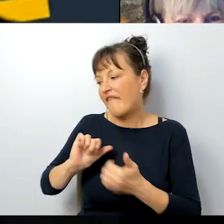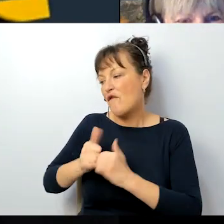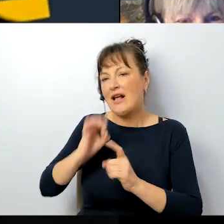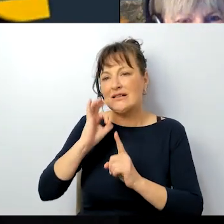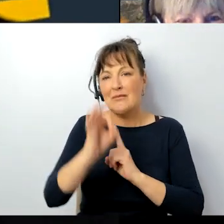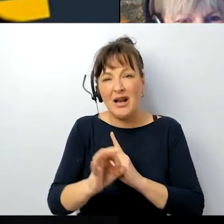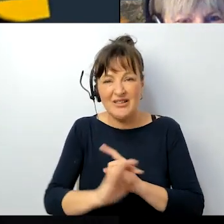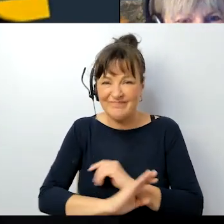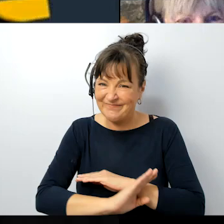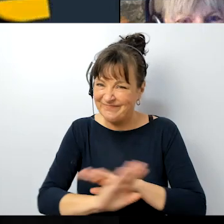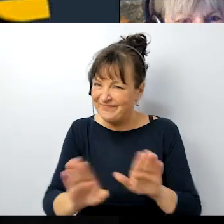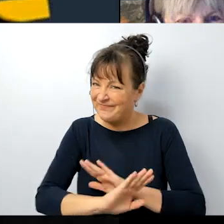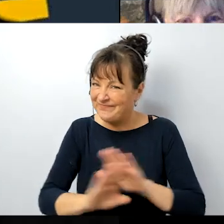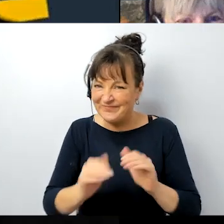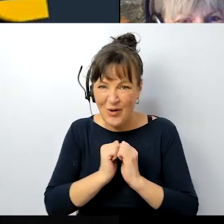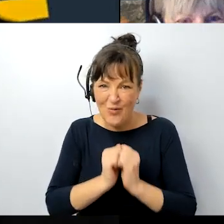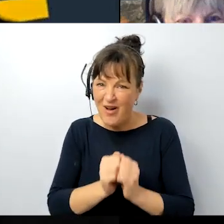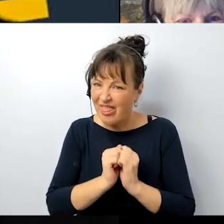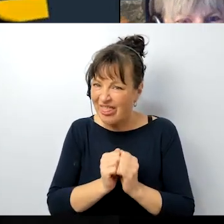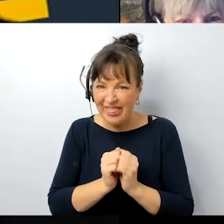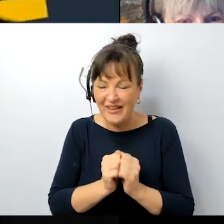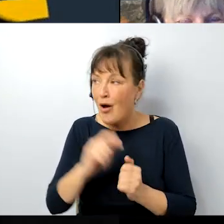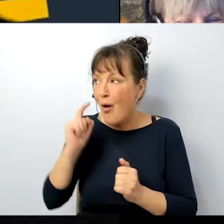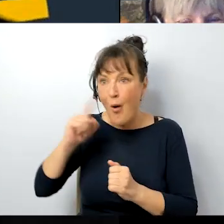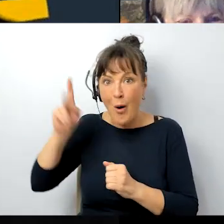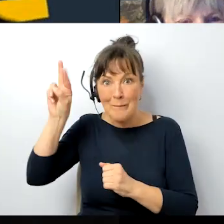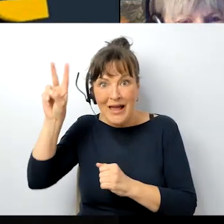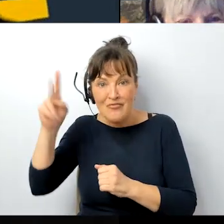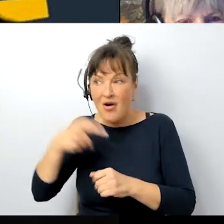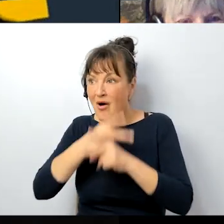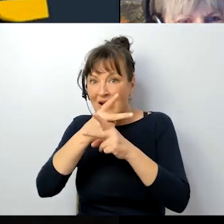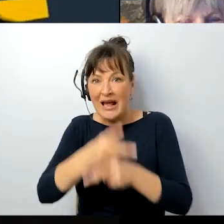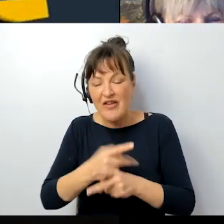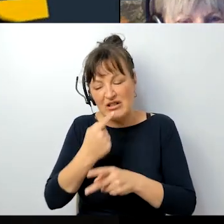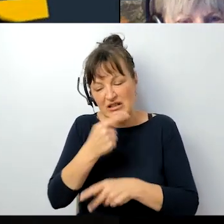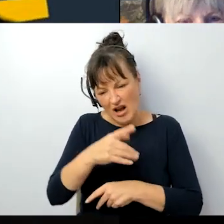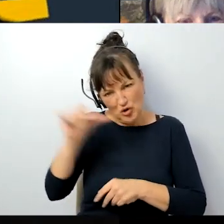kind of been thinking well I'm going to apply for this because my friends are applying for it or my